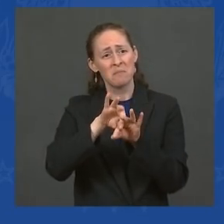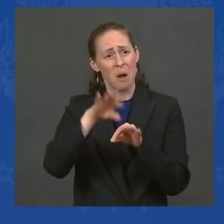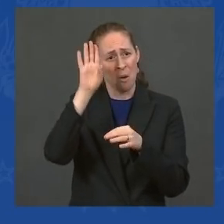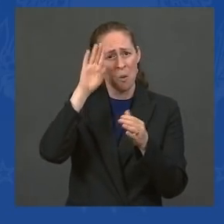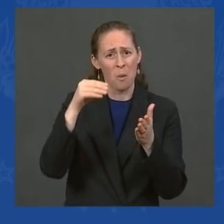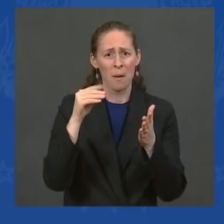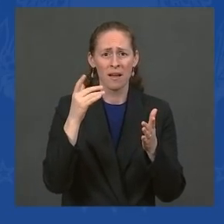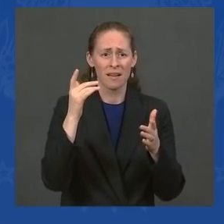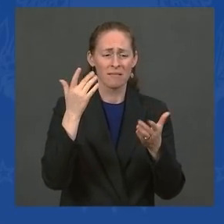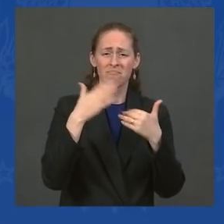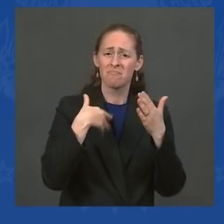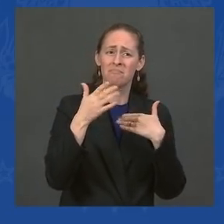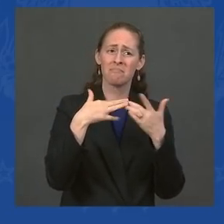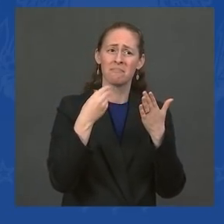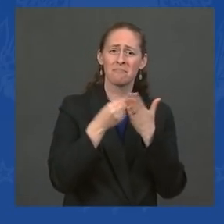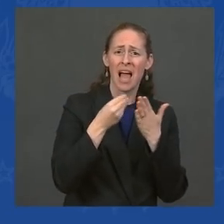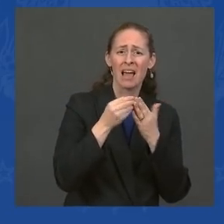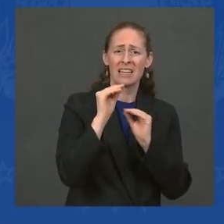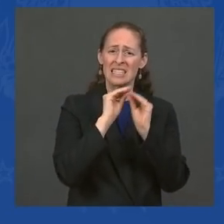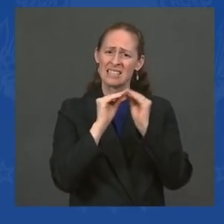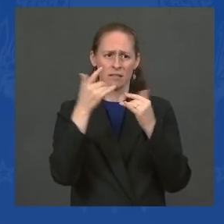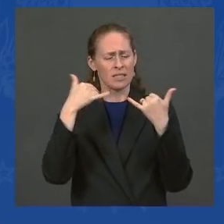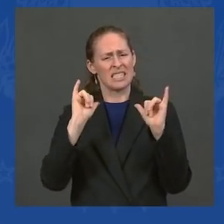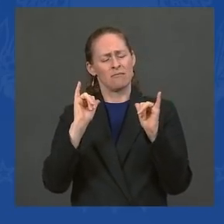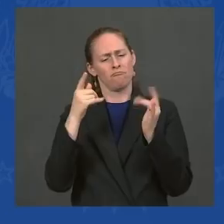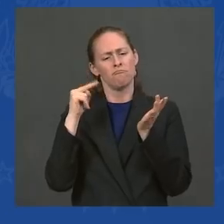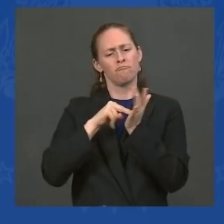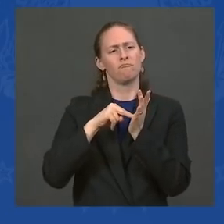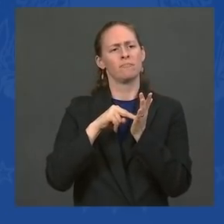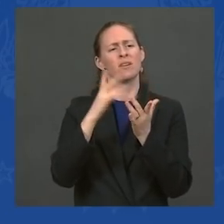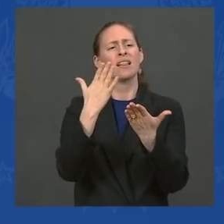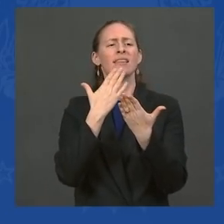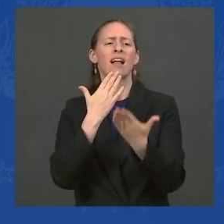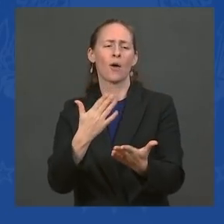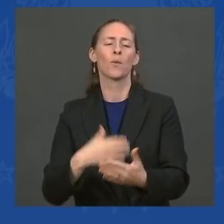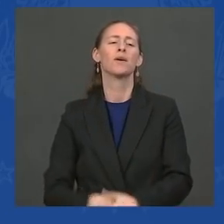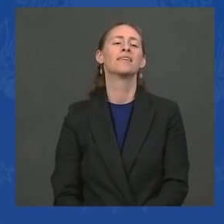and I do appreciate it. And John and I -- John Larson and I go back a long way.